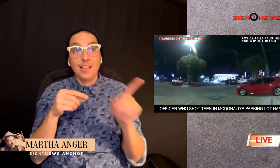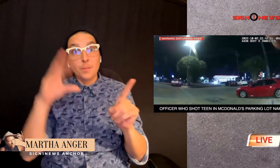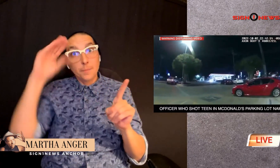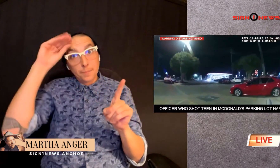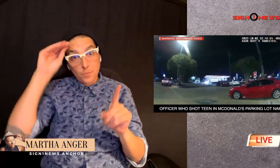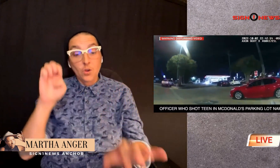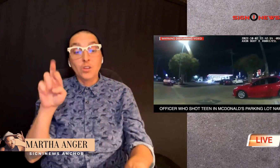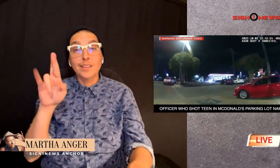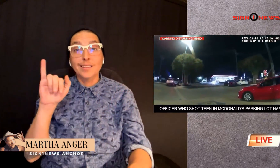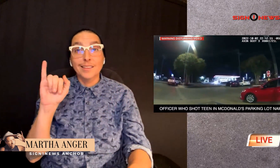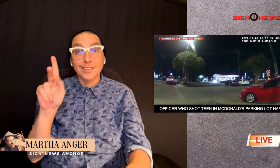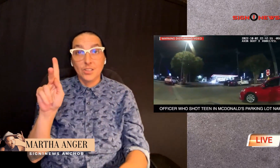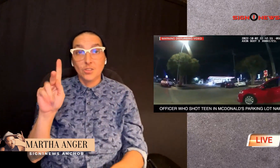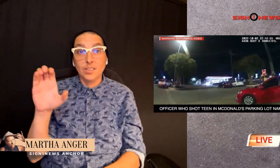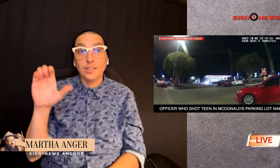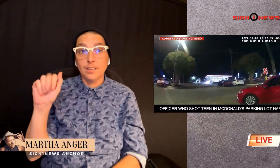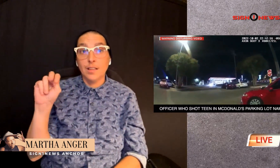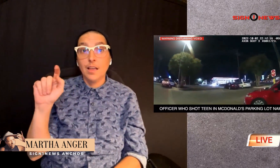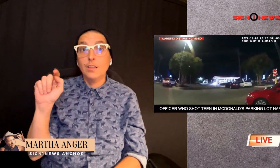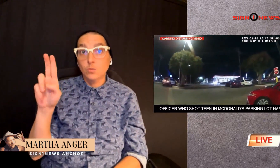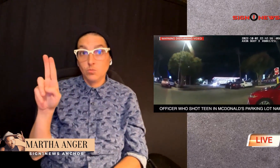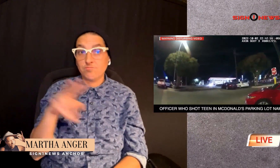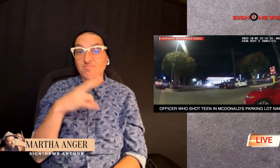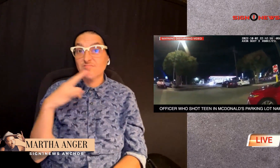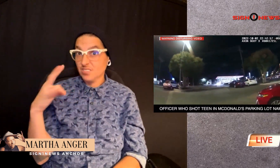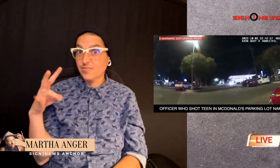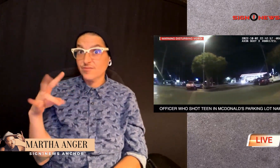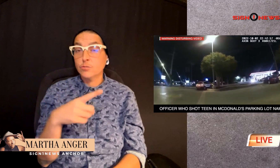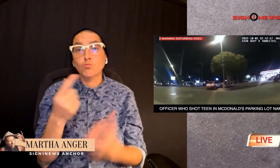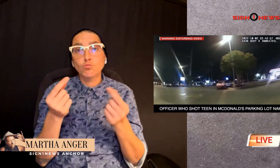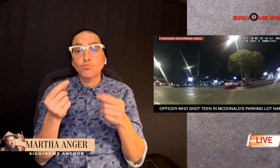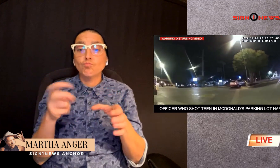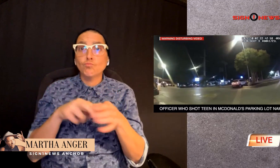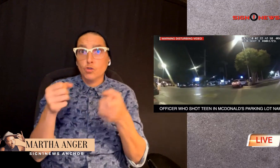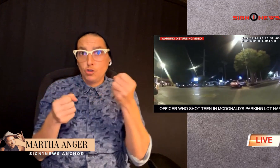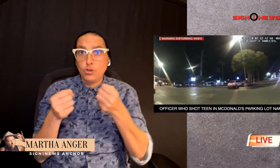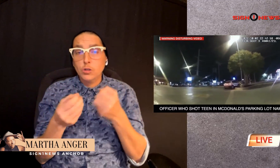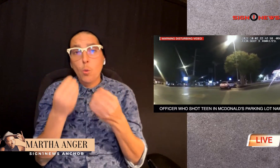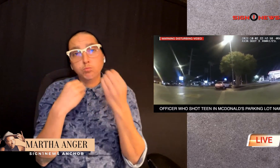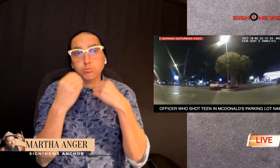Police say a 17 year old boy named Eric Cantu was eating in the parking lot.